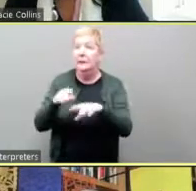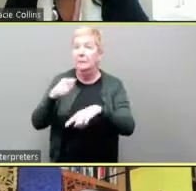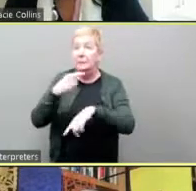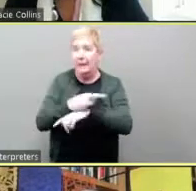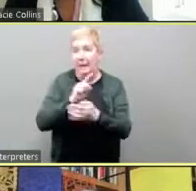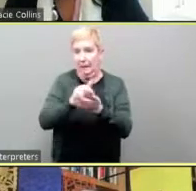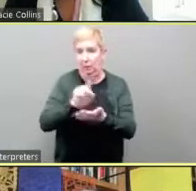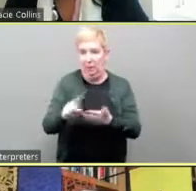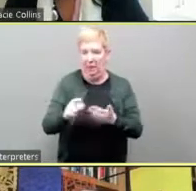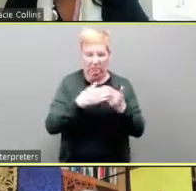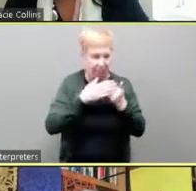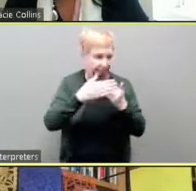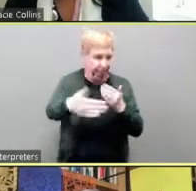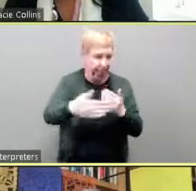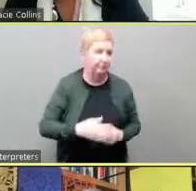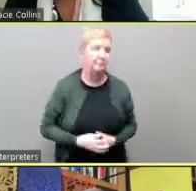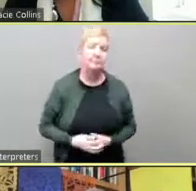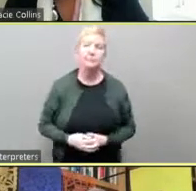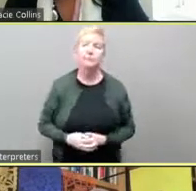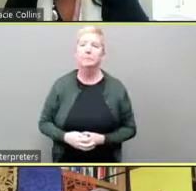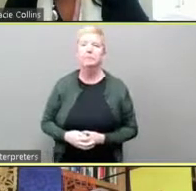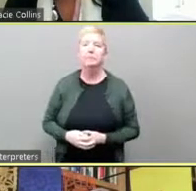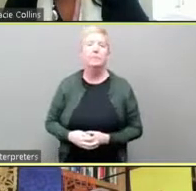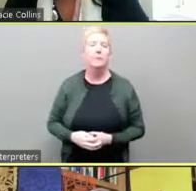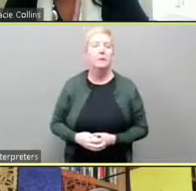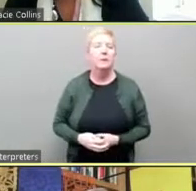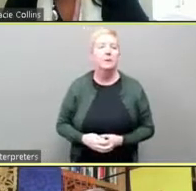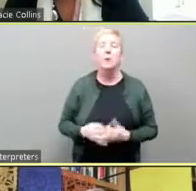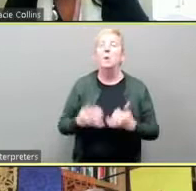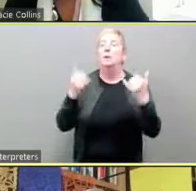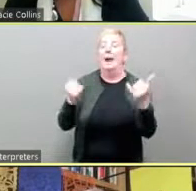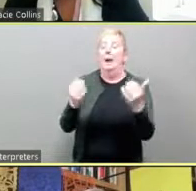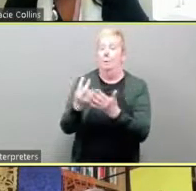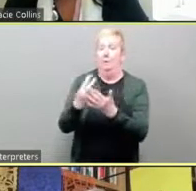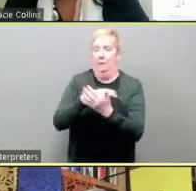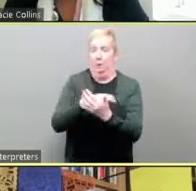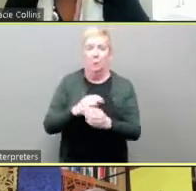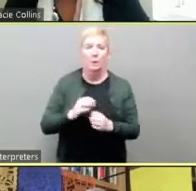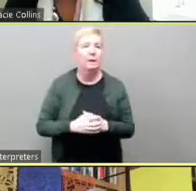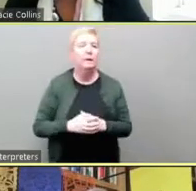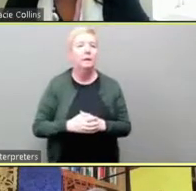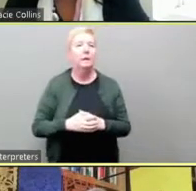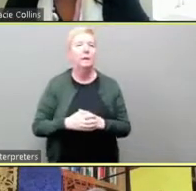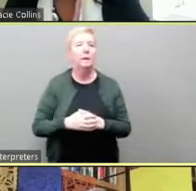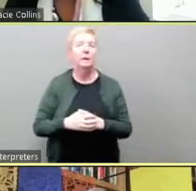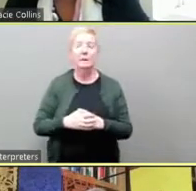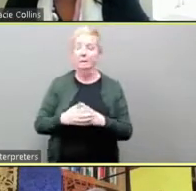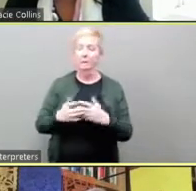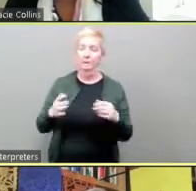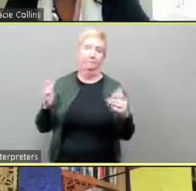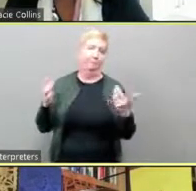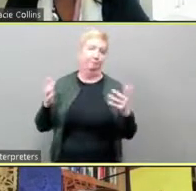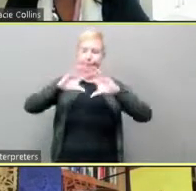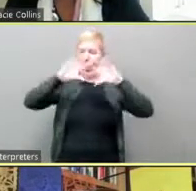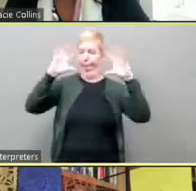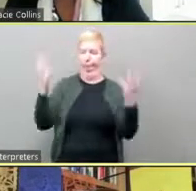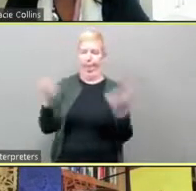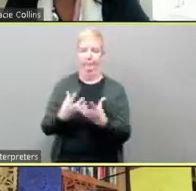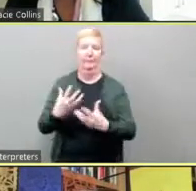Mhm. So let's just review the full vaccination rate metric on the website.